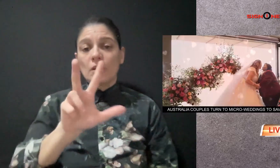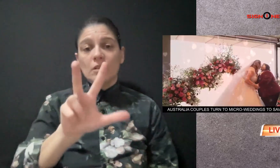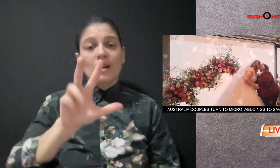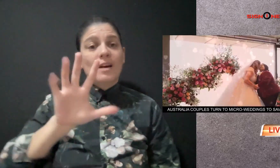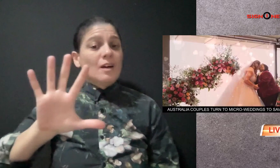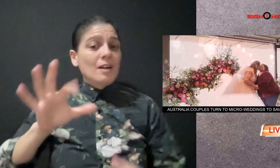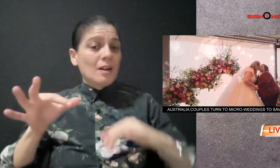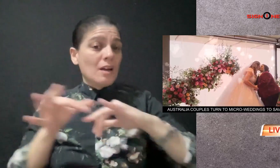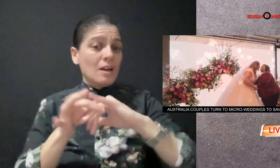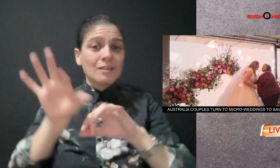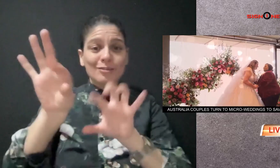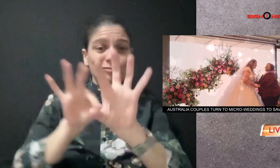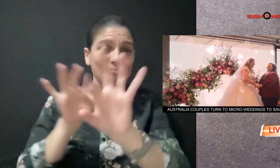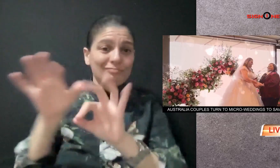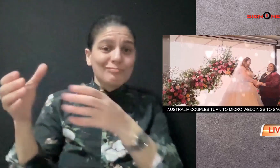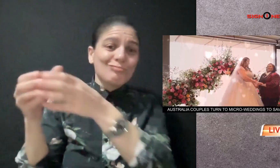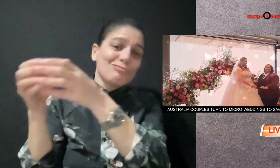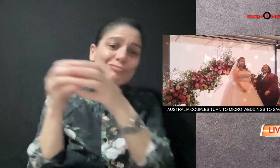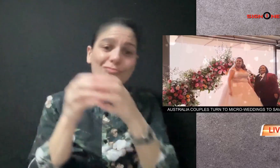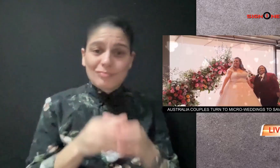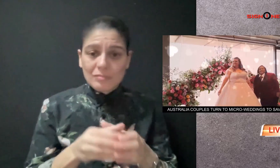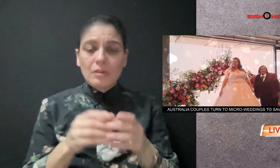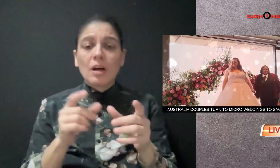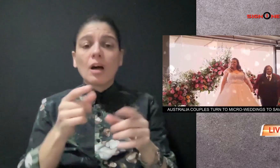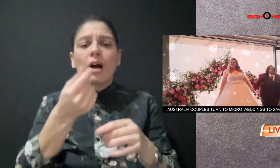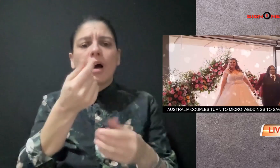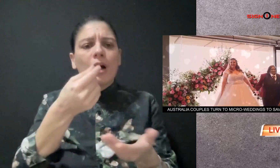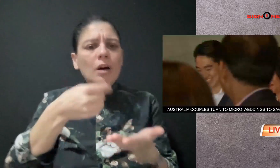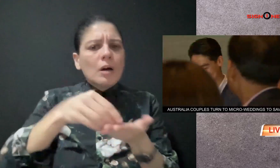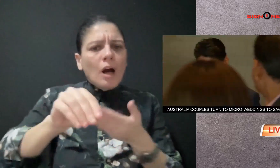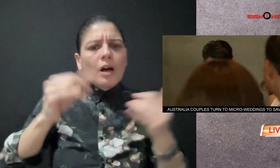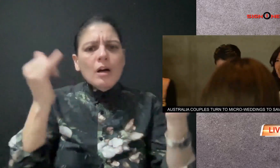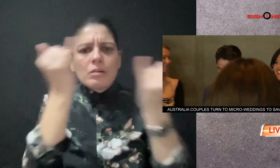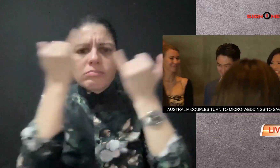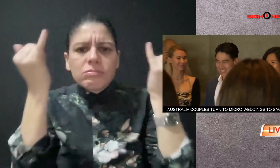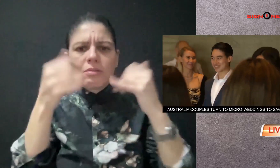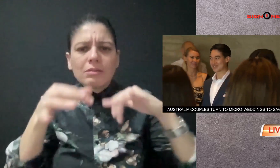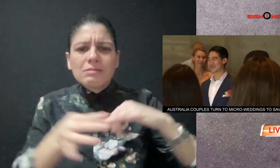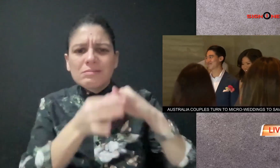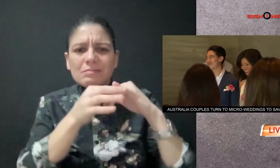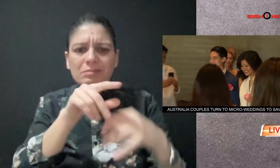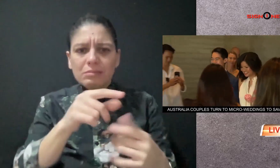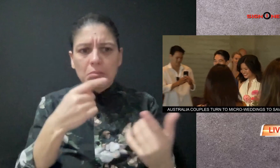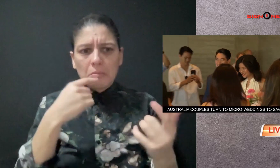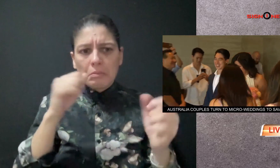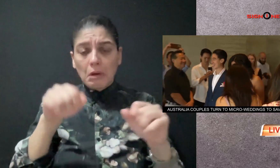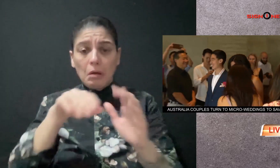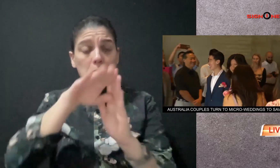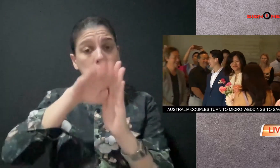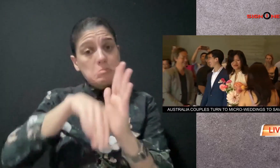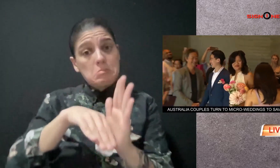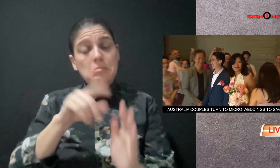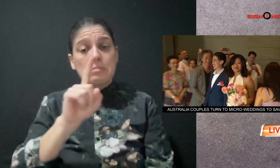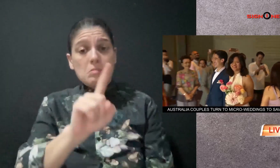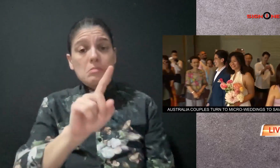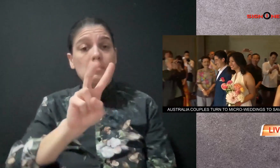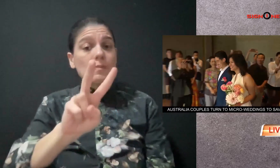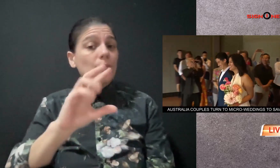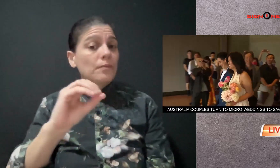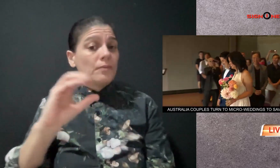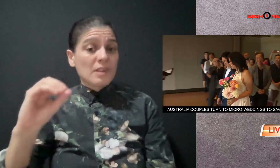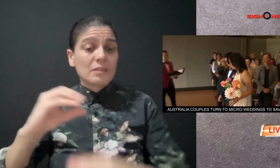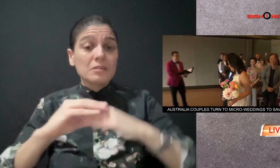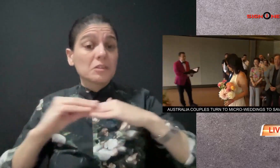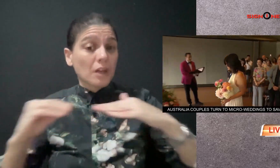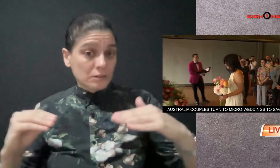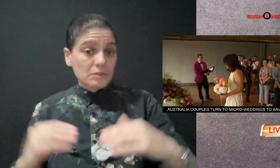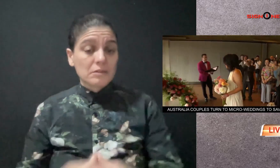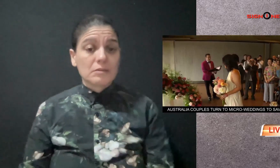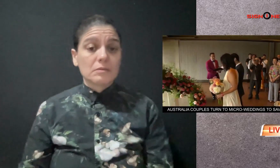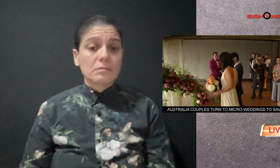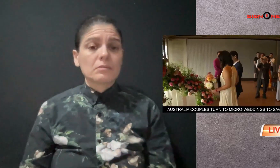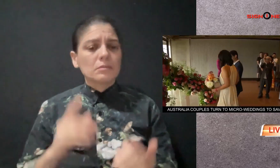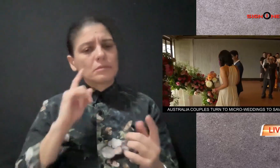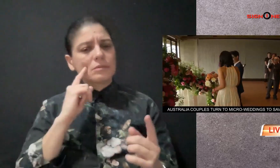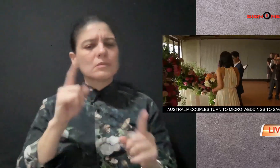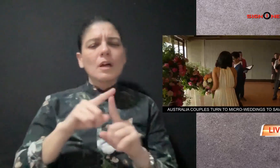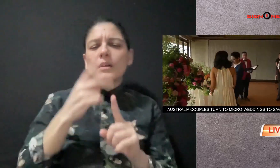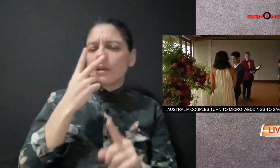only 35 guests are invited and the cost of the wedding can start at less than $1200 a